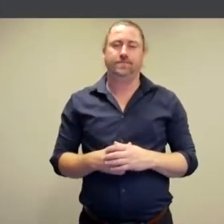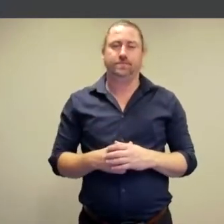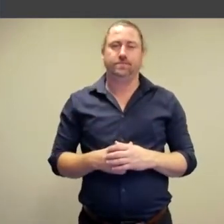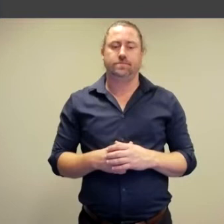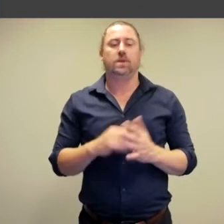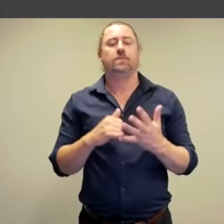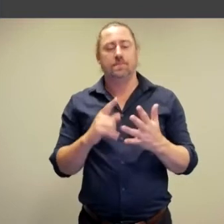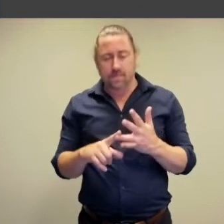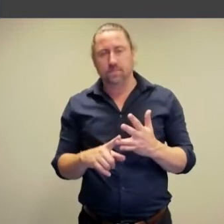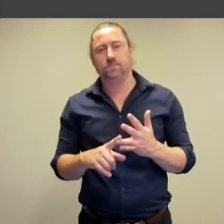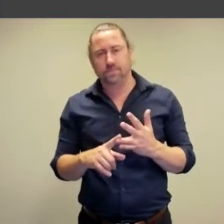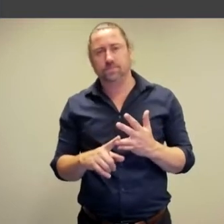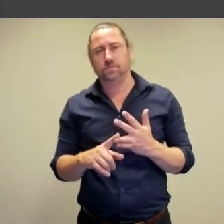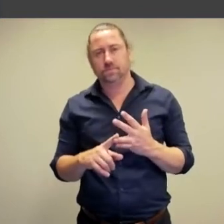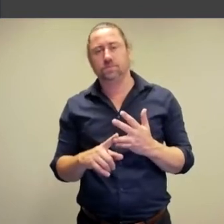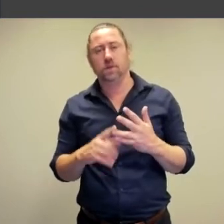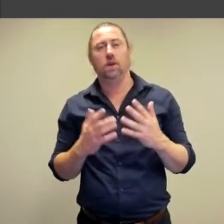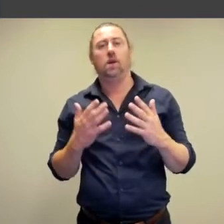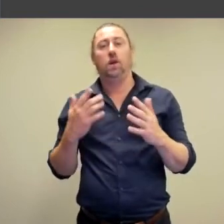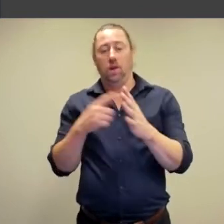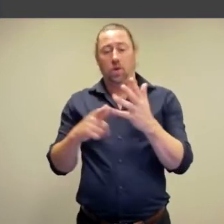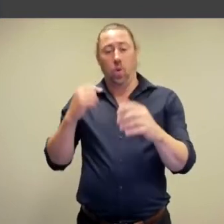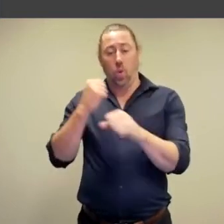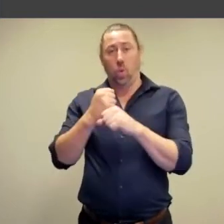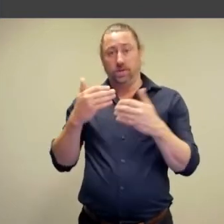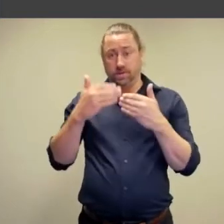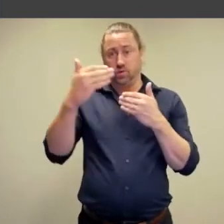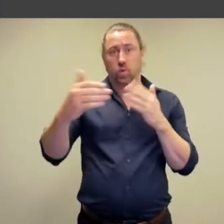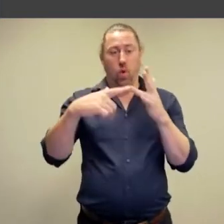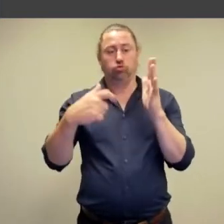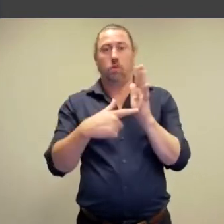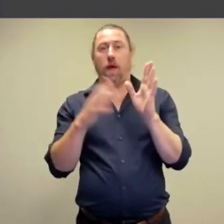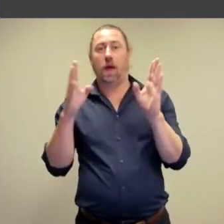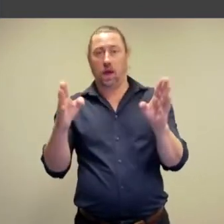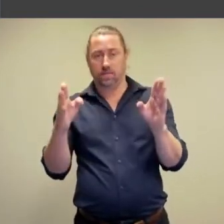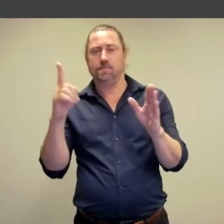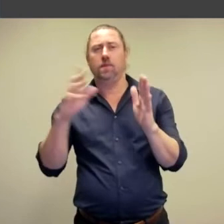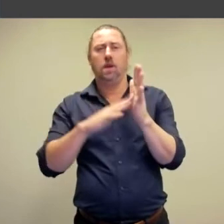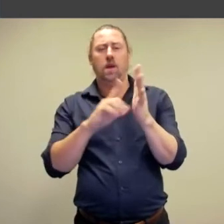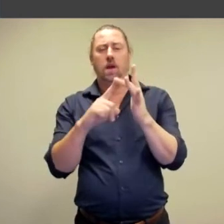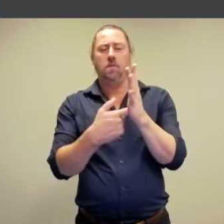So throughout August til October,